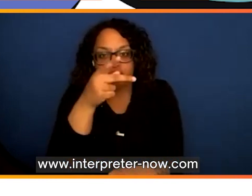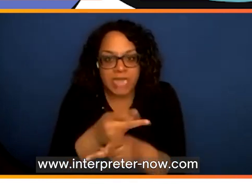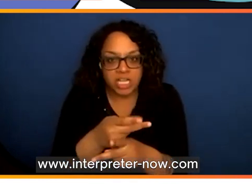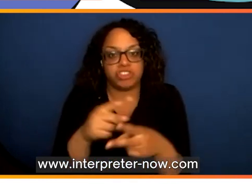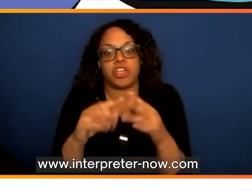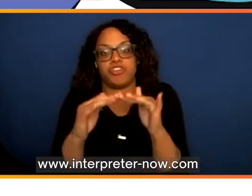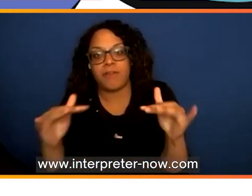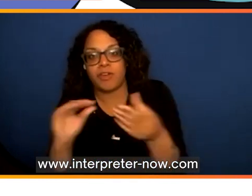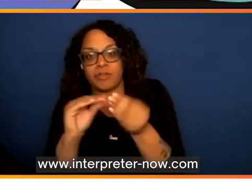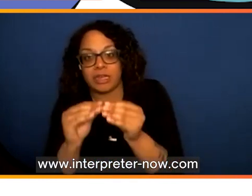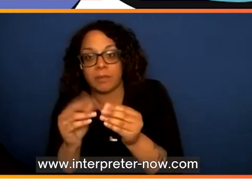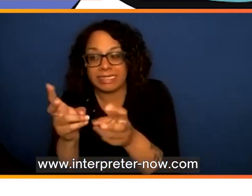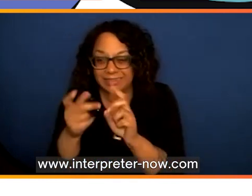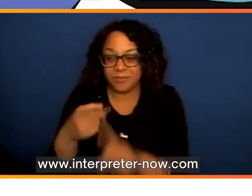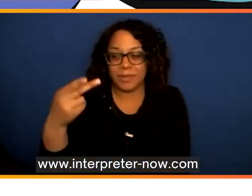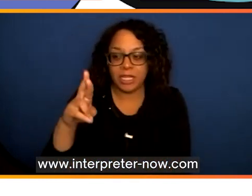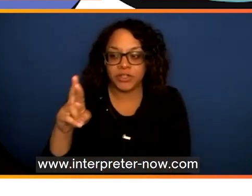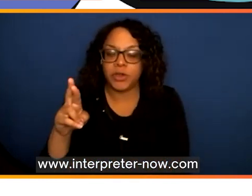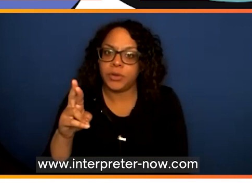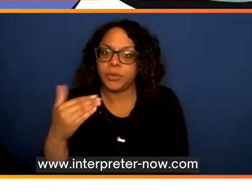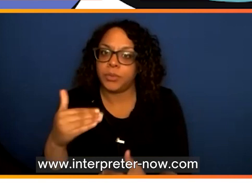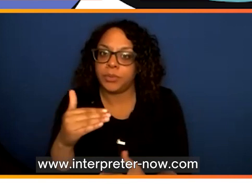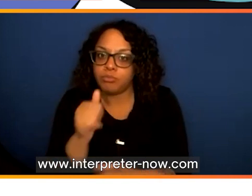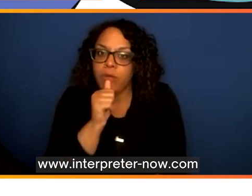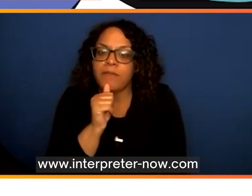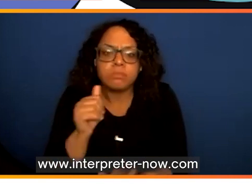it's hard to get some of that data to be concrete that we're making a difference on retention